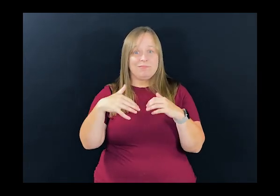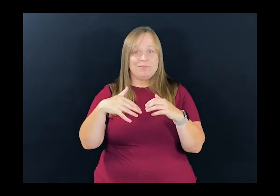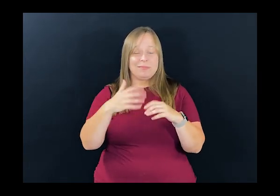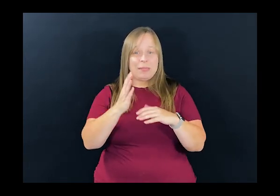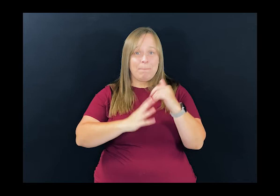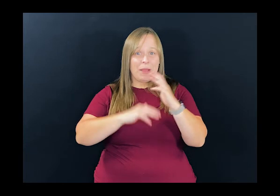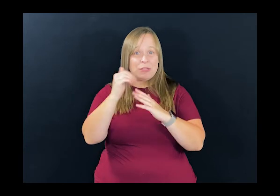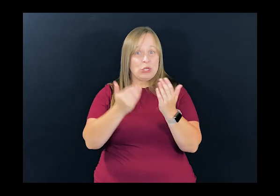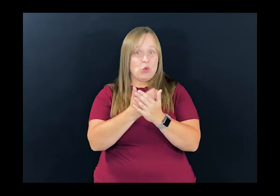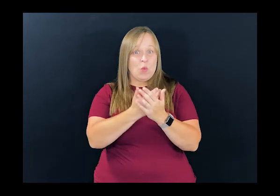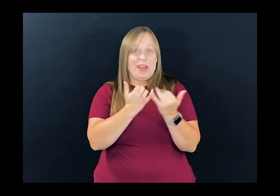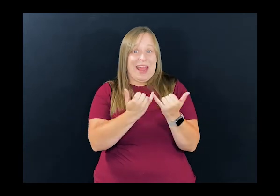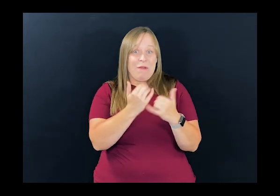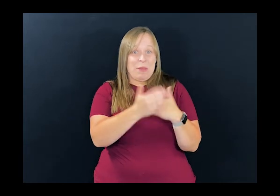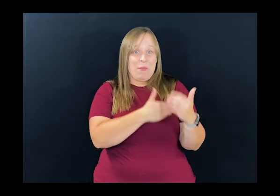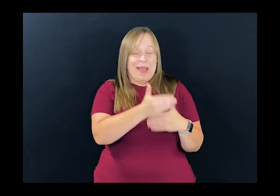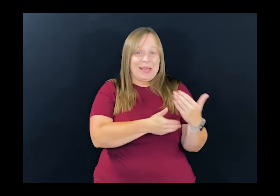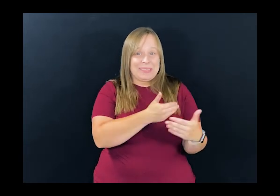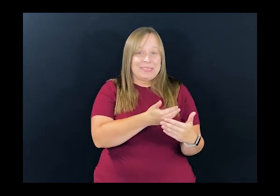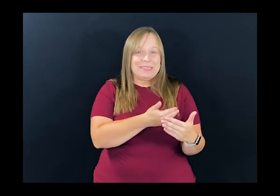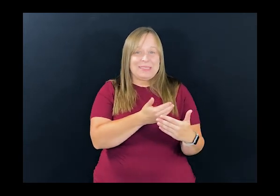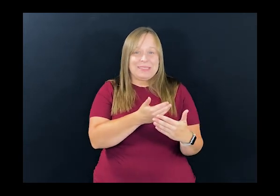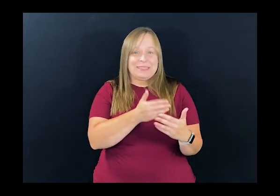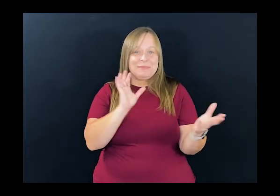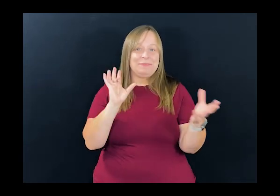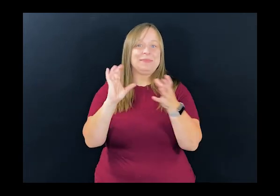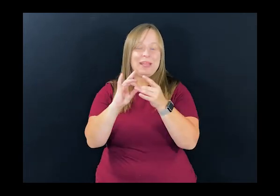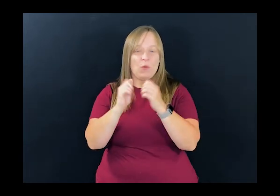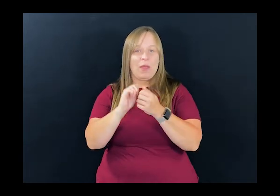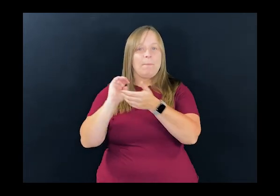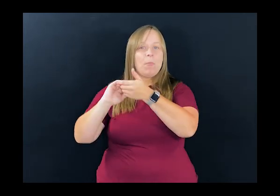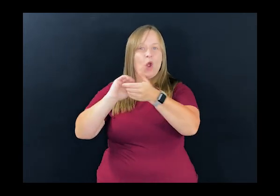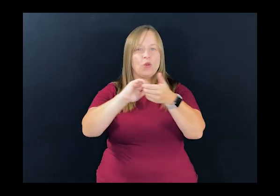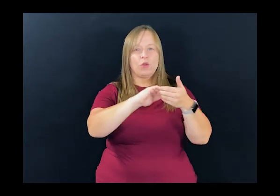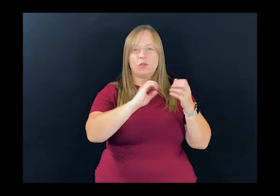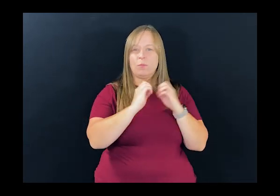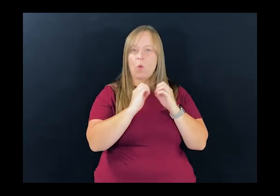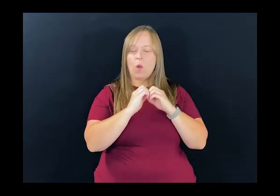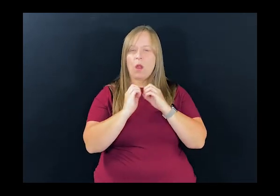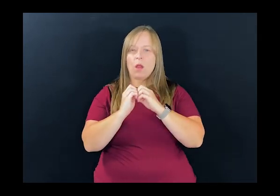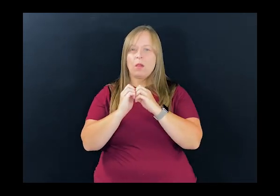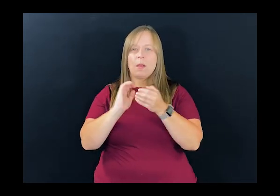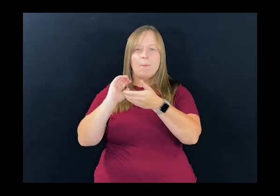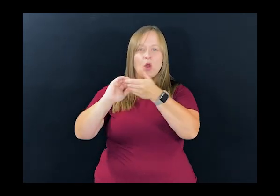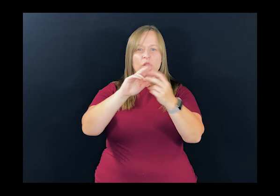of building a new one that will actually connect with partners more so because partnerships